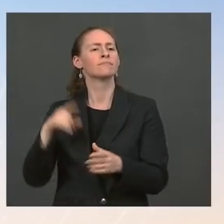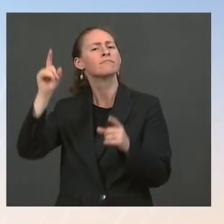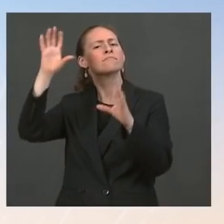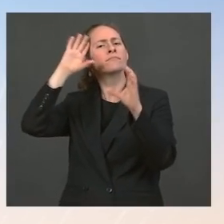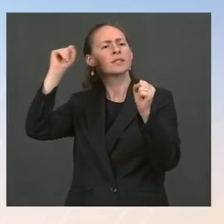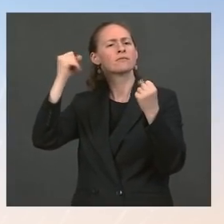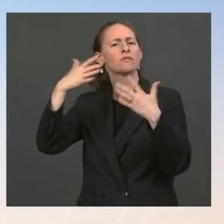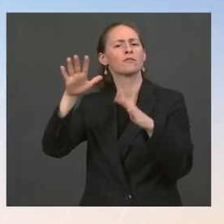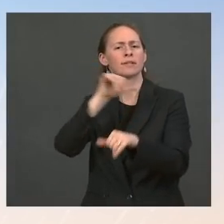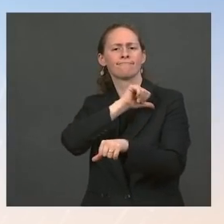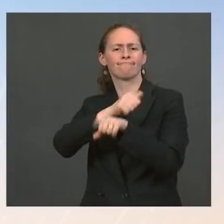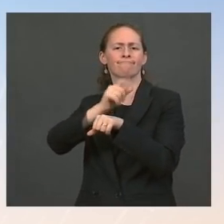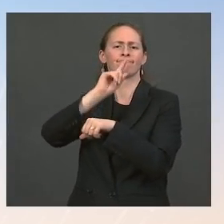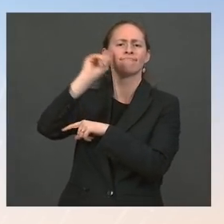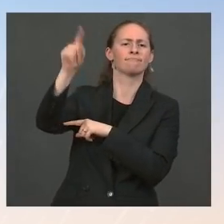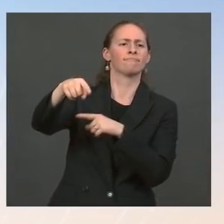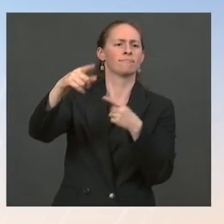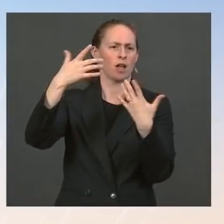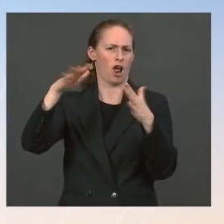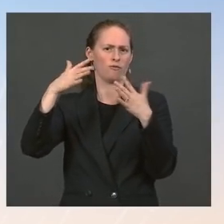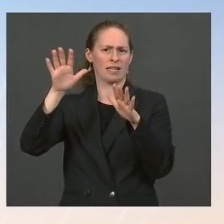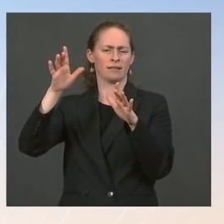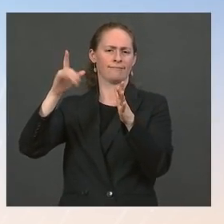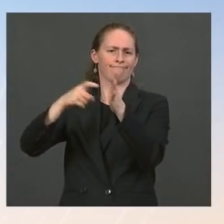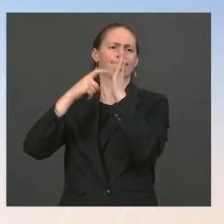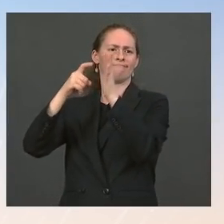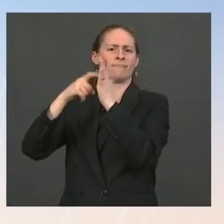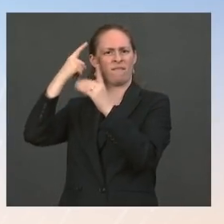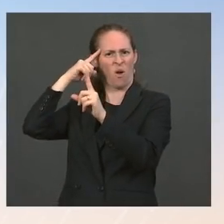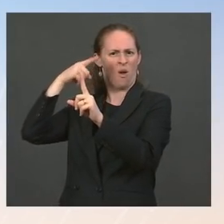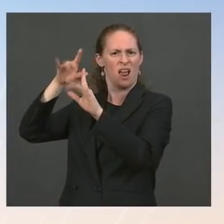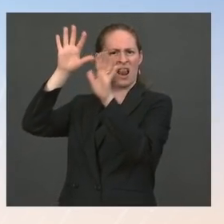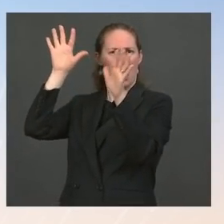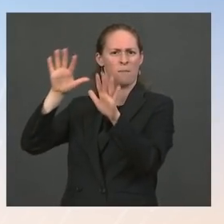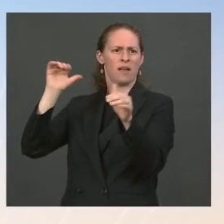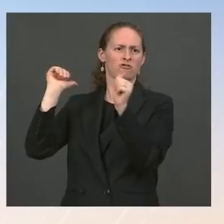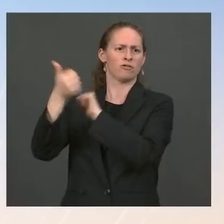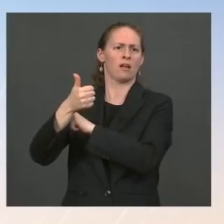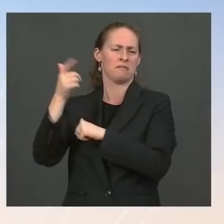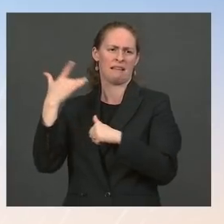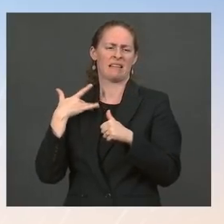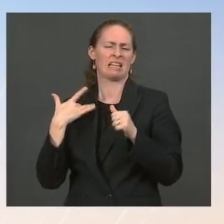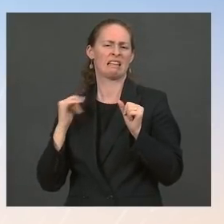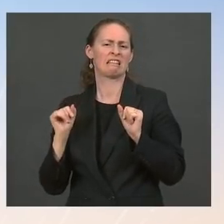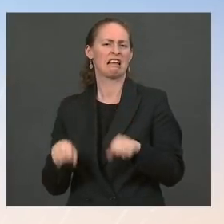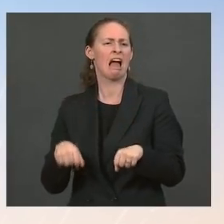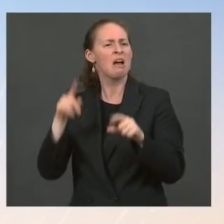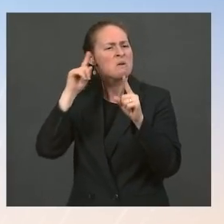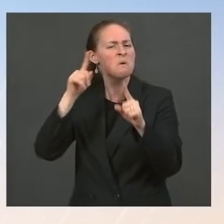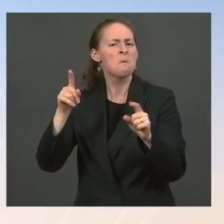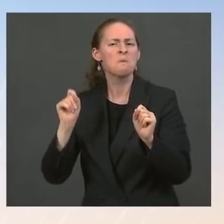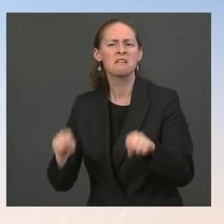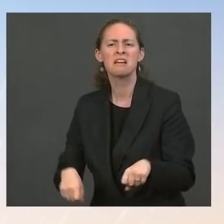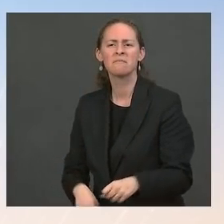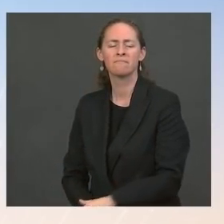to address the climate crisis. And we are -- we remain confident about our ability to meet the goal. The Press: And, I guess, so, this White House feels like --